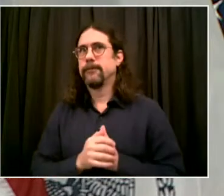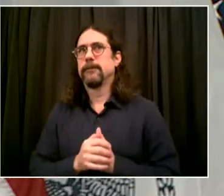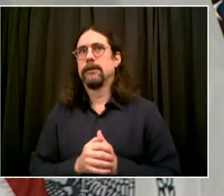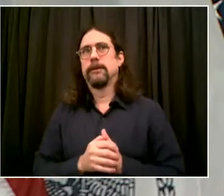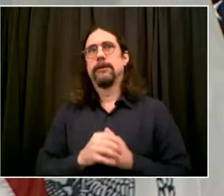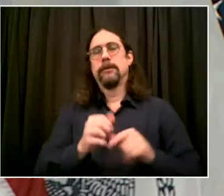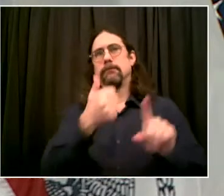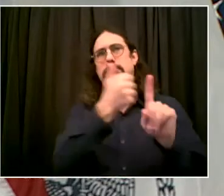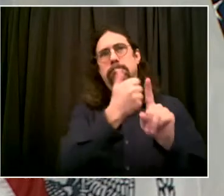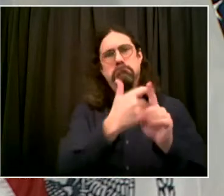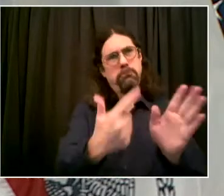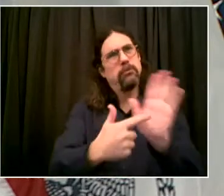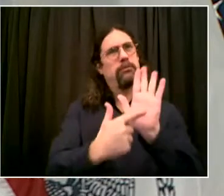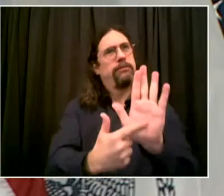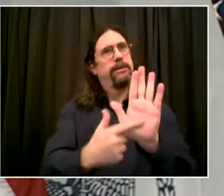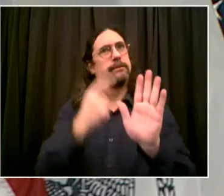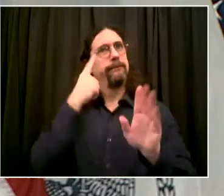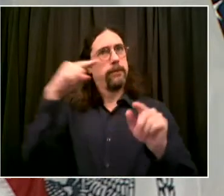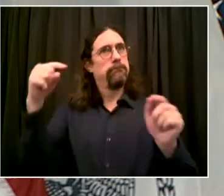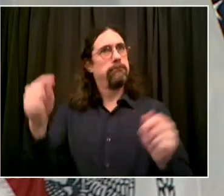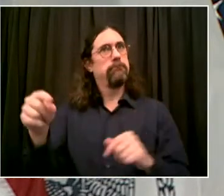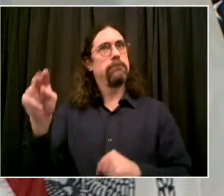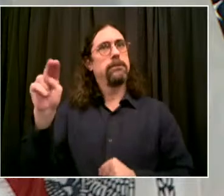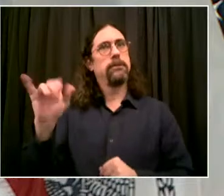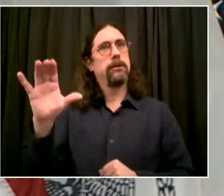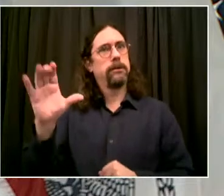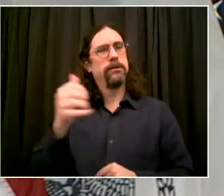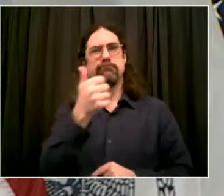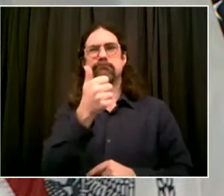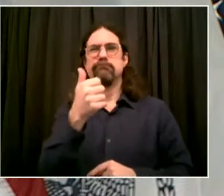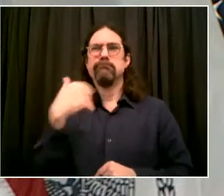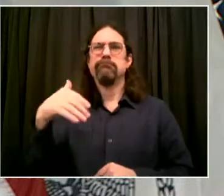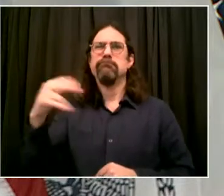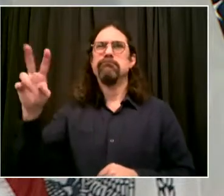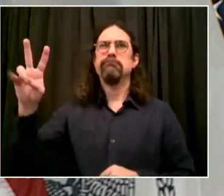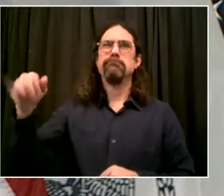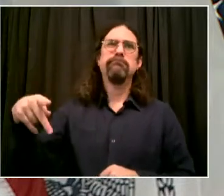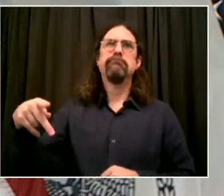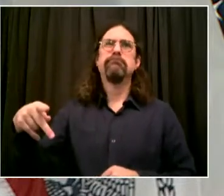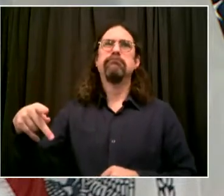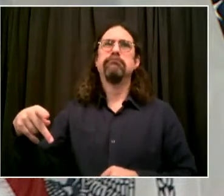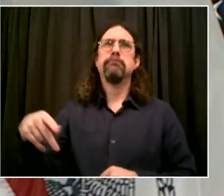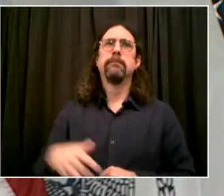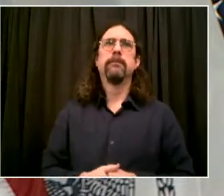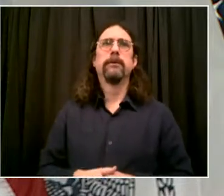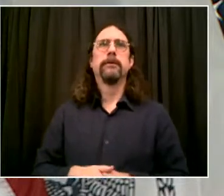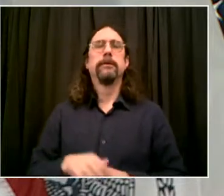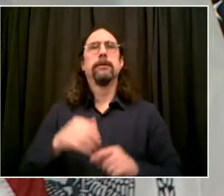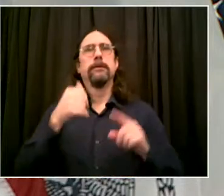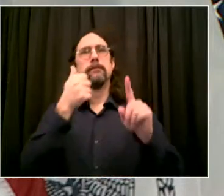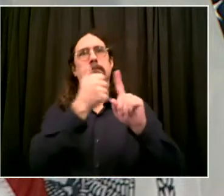ROLE, SO MANY CRUCIAL FOLKS WHO MAKE OUR HOUSING AUTHORITY RUN SO MANY OTHER GOOD